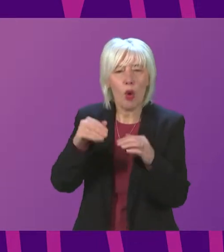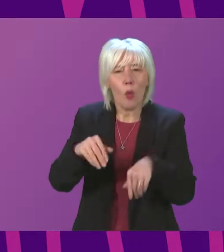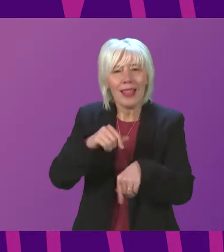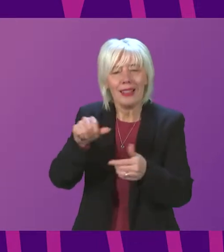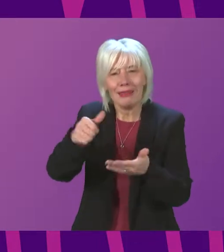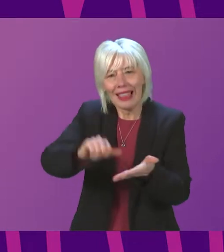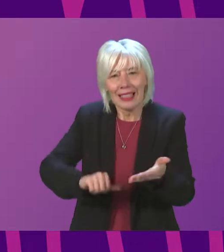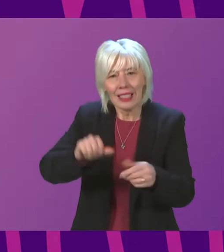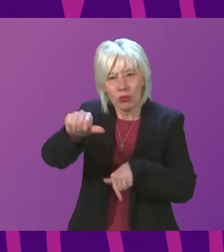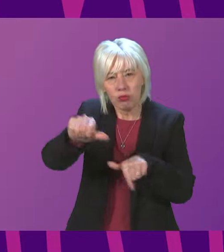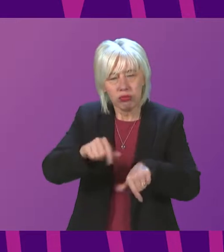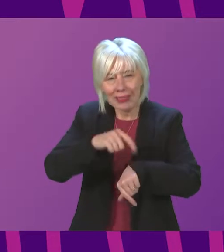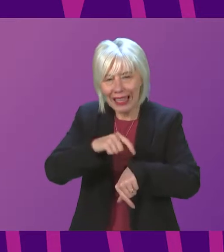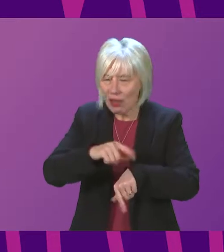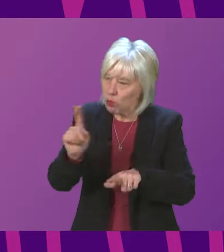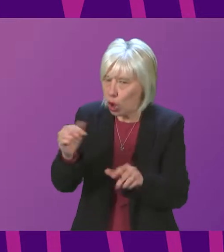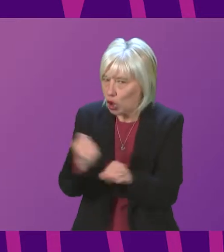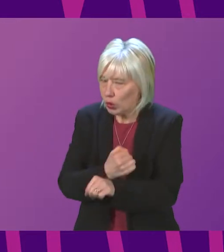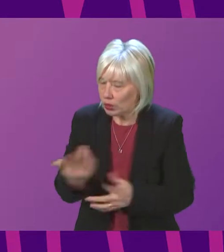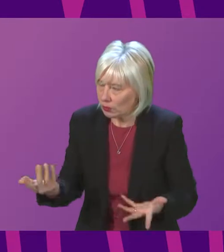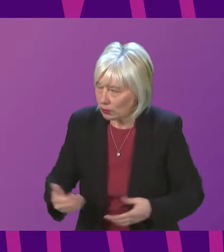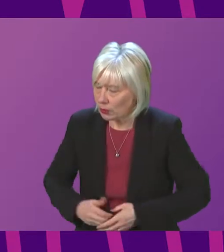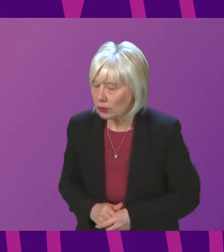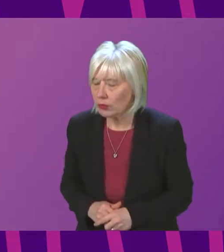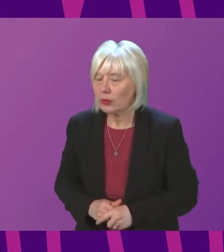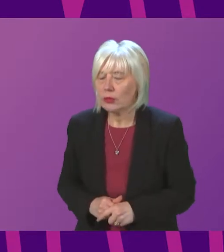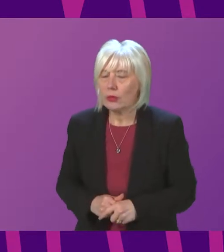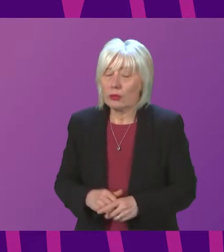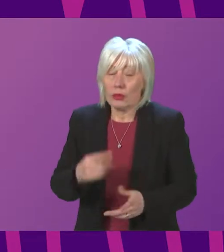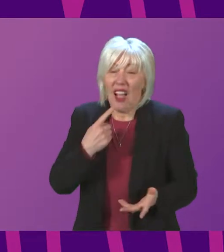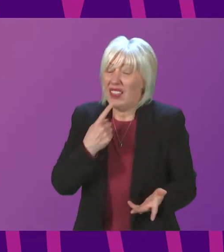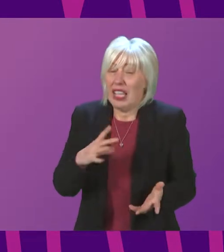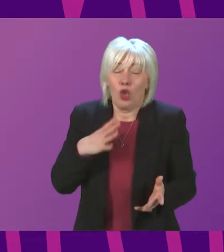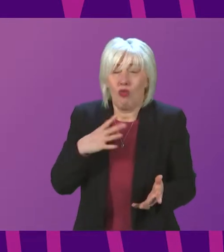I have already set out, in response to Gillian Martin, much of the action that we are taking.